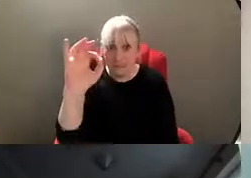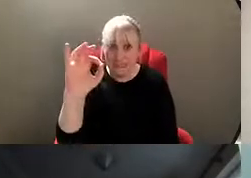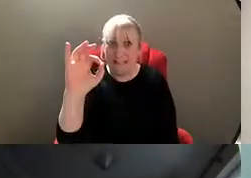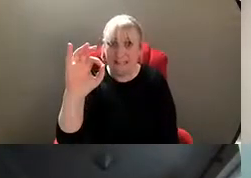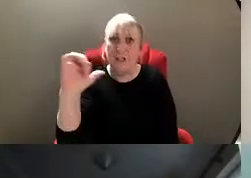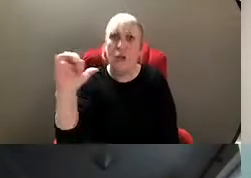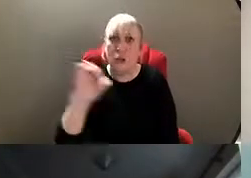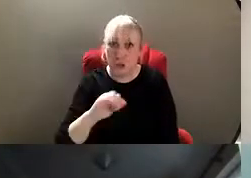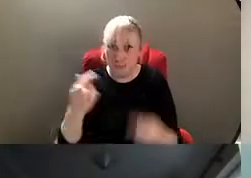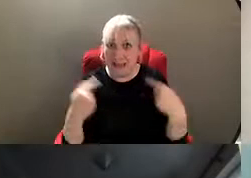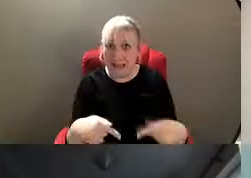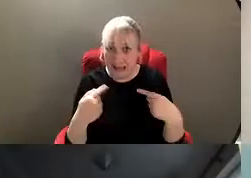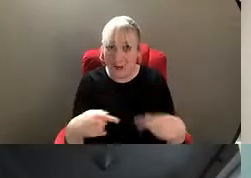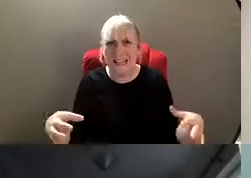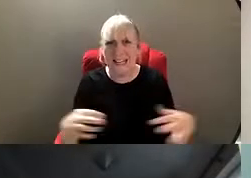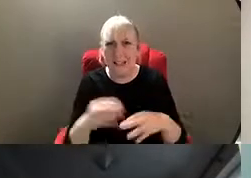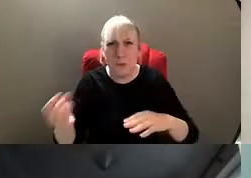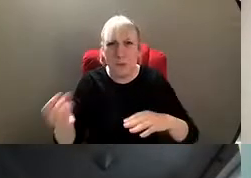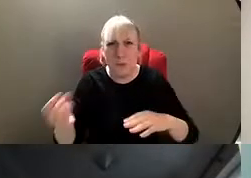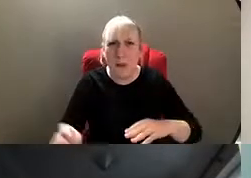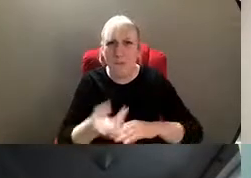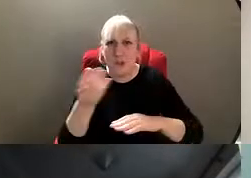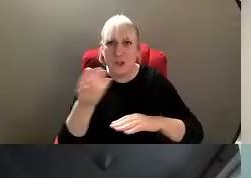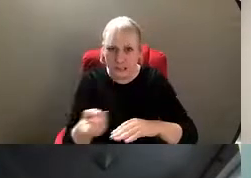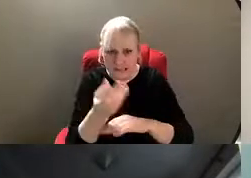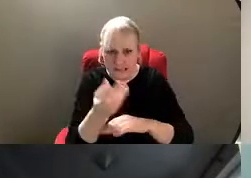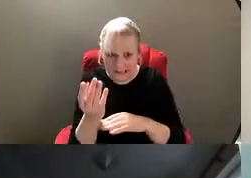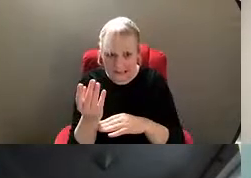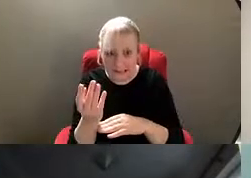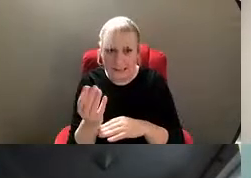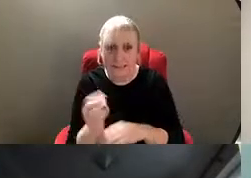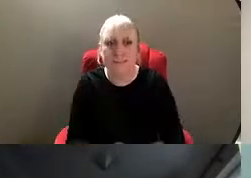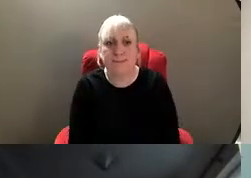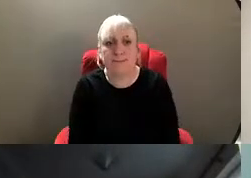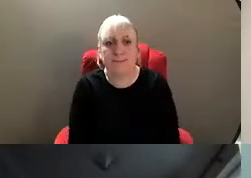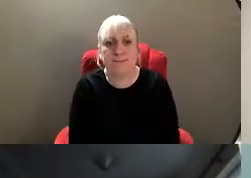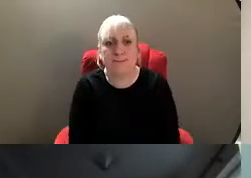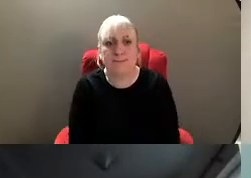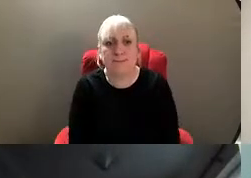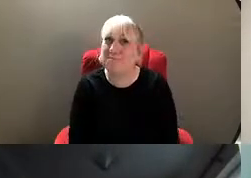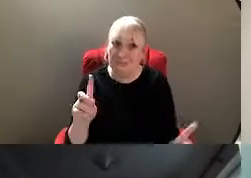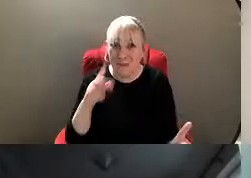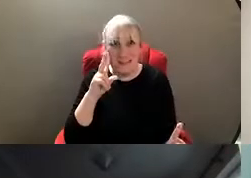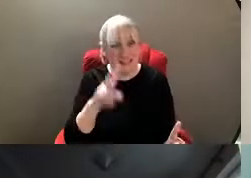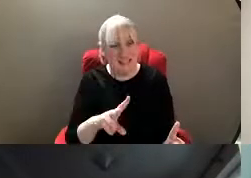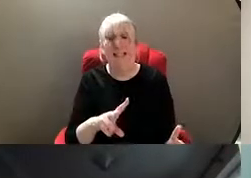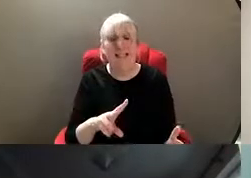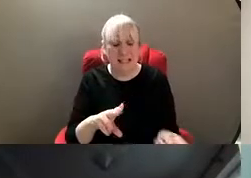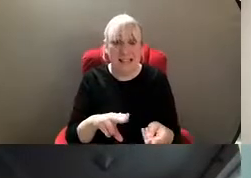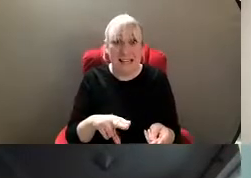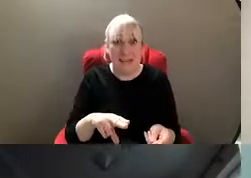are concerned which lead to heat waves but what we can see that it is increasing when i live in